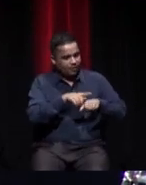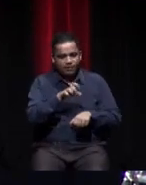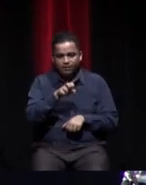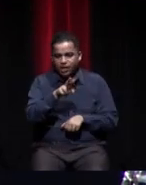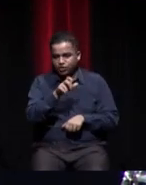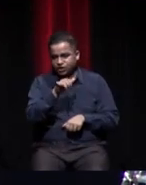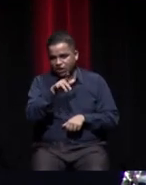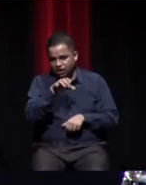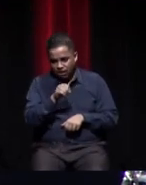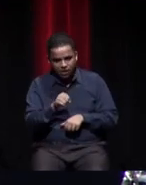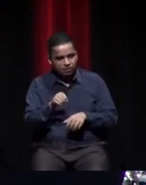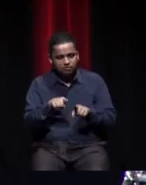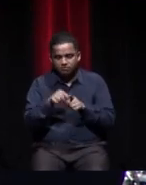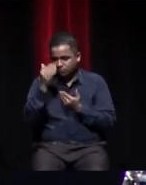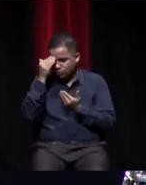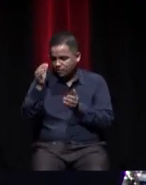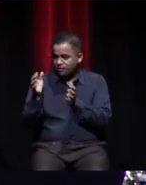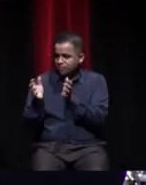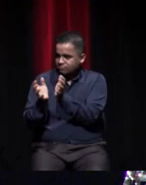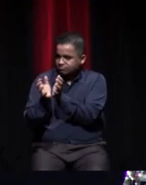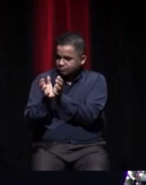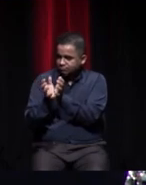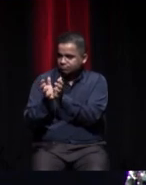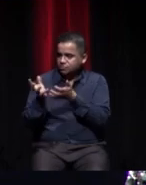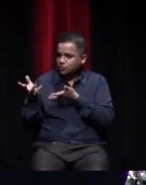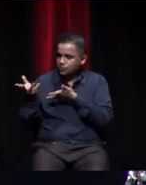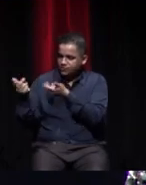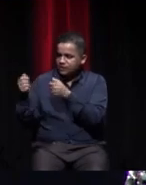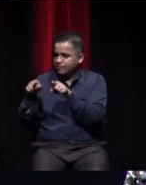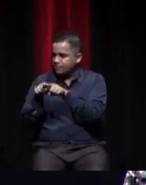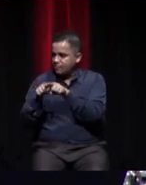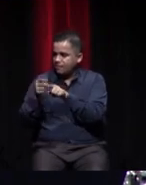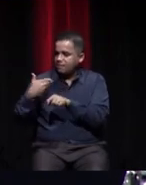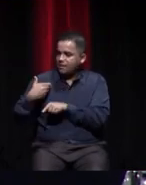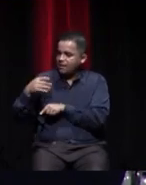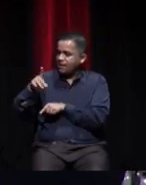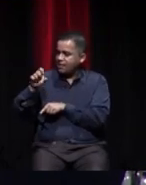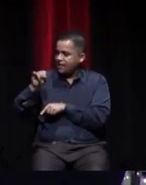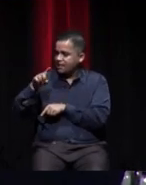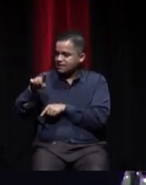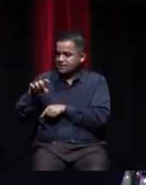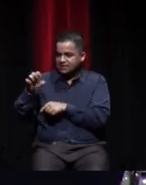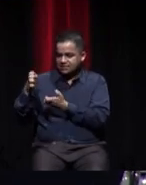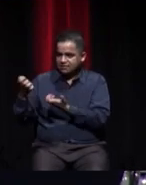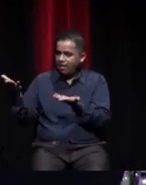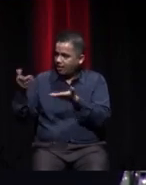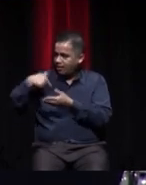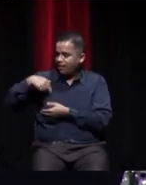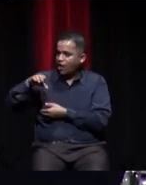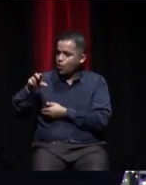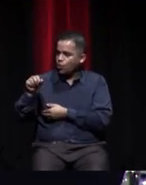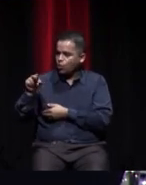and thanks for the invitation of my dear friend Daisy, from Cult, whom I can always say thanks to